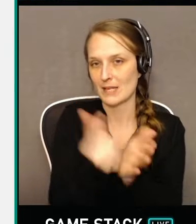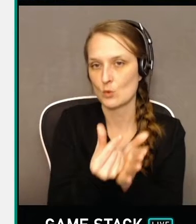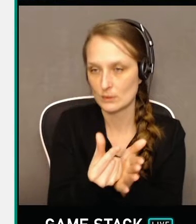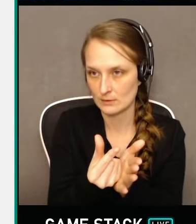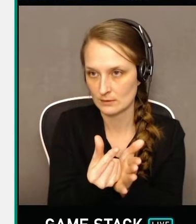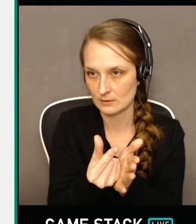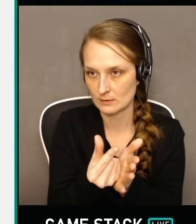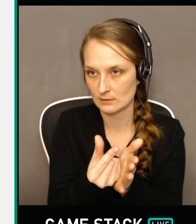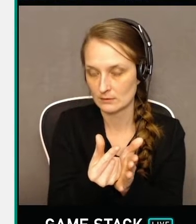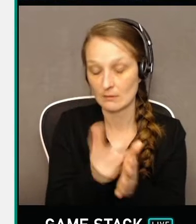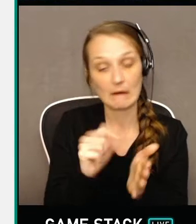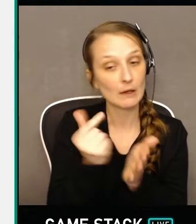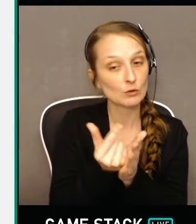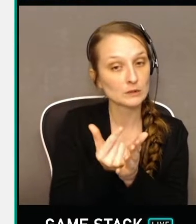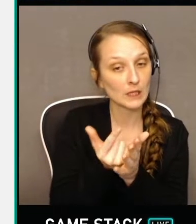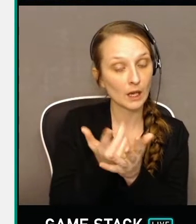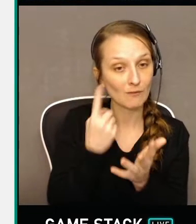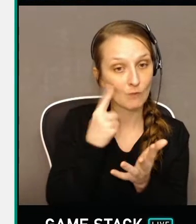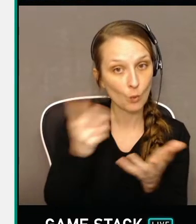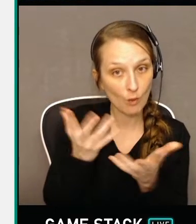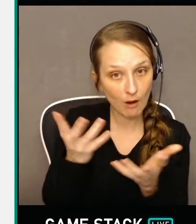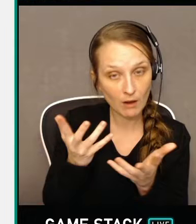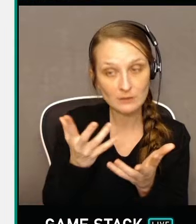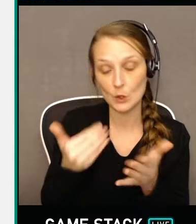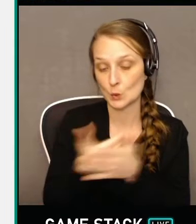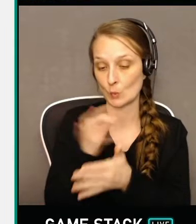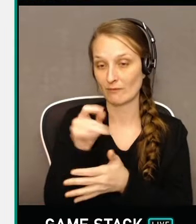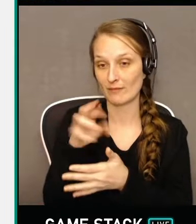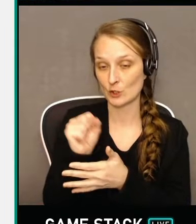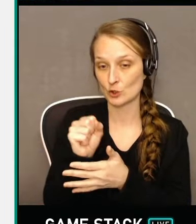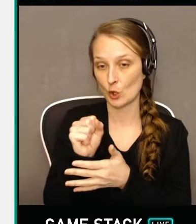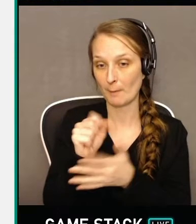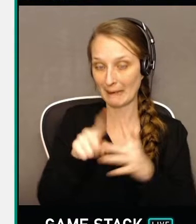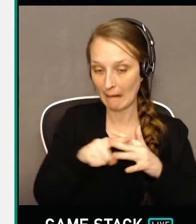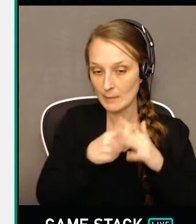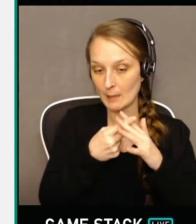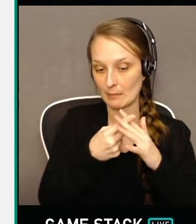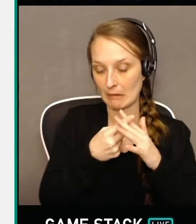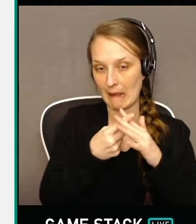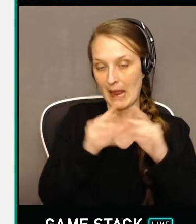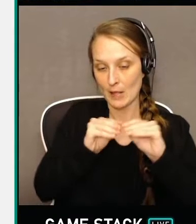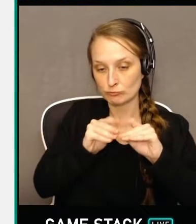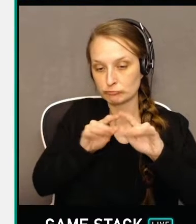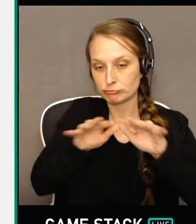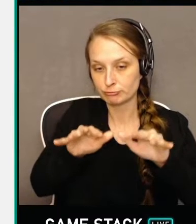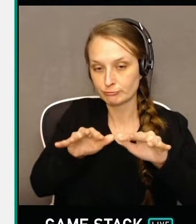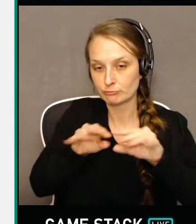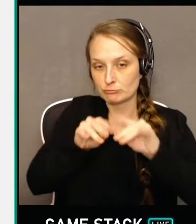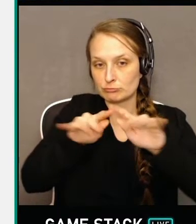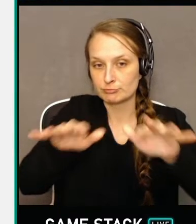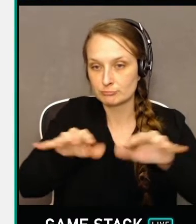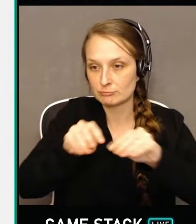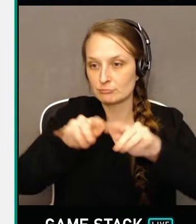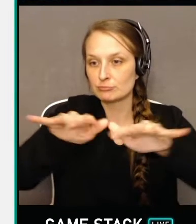it's a guarantee that the new feature will be implemented, gradually make their way to reach a massive audience of Windows 10 users.